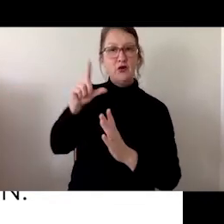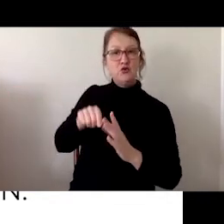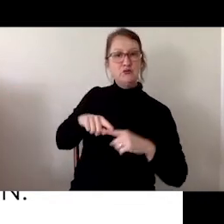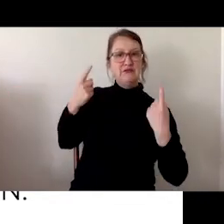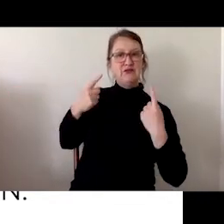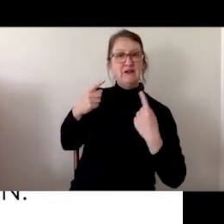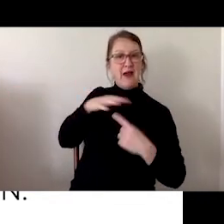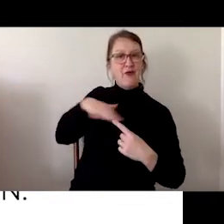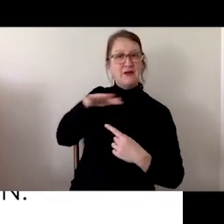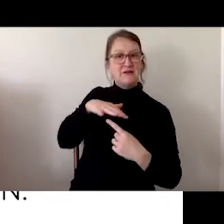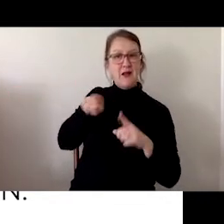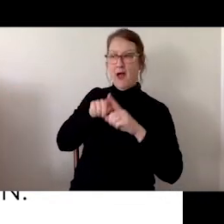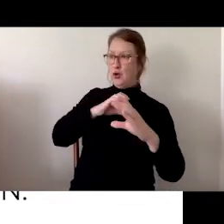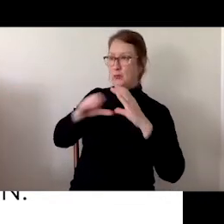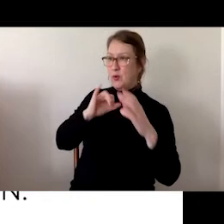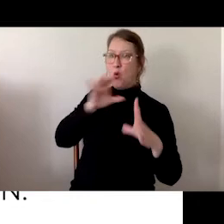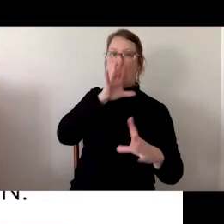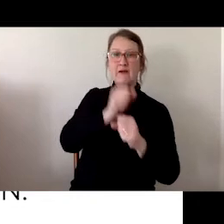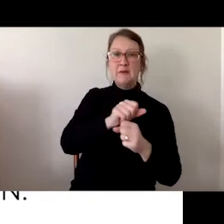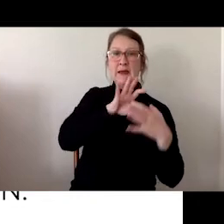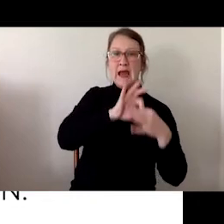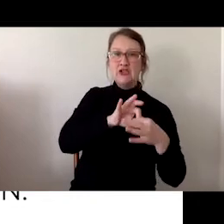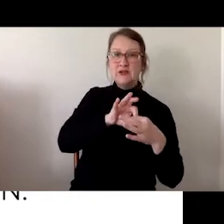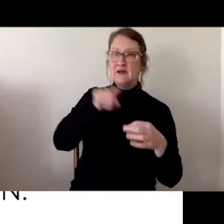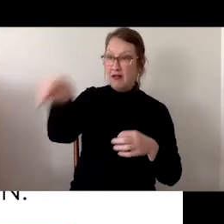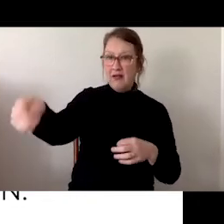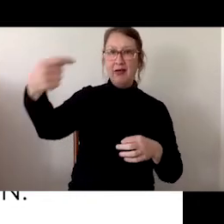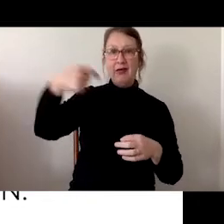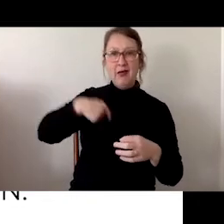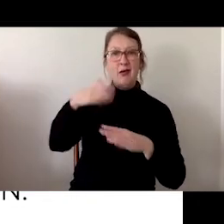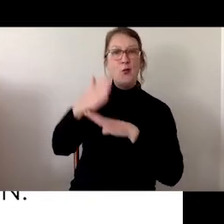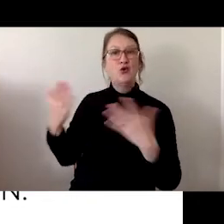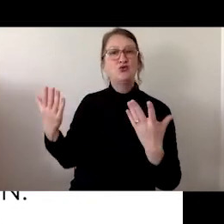like communications and government engagement. Think about and explore